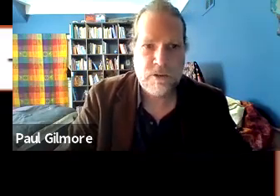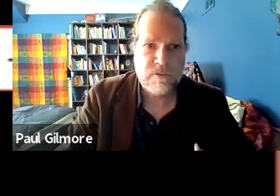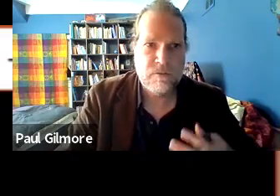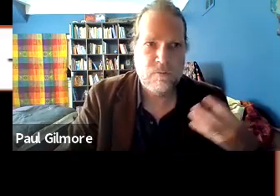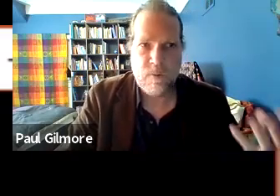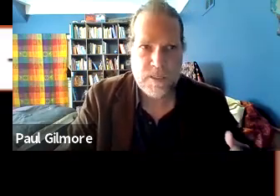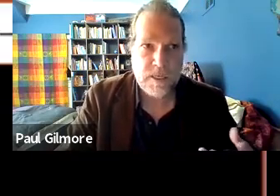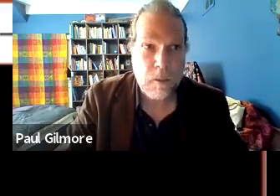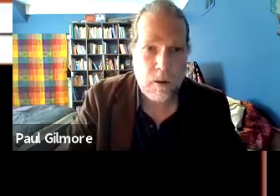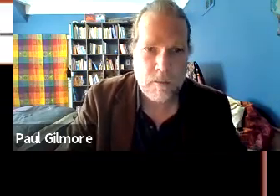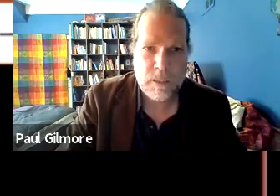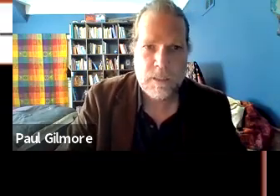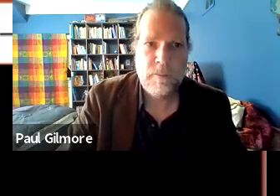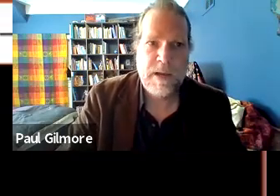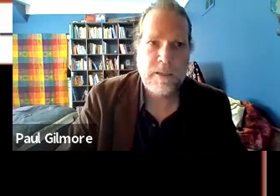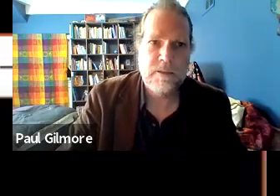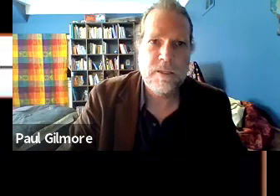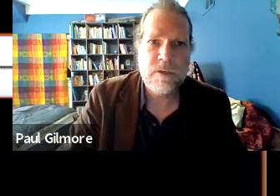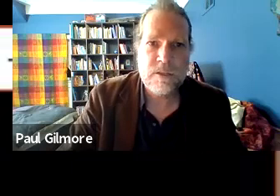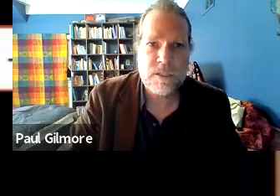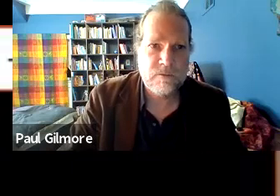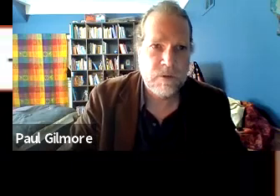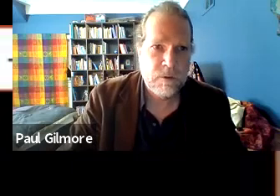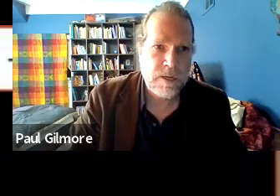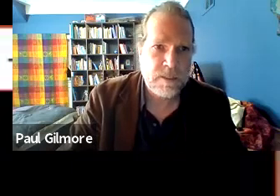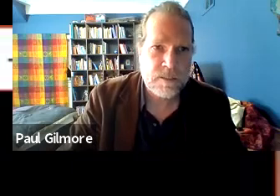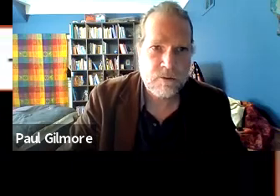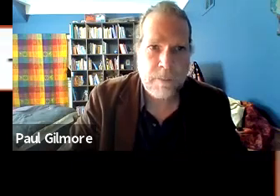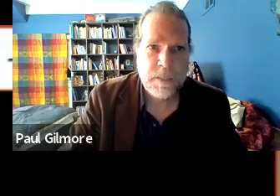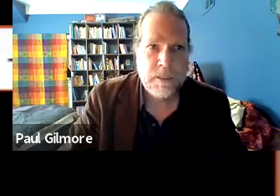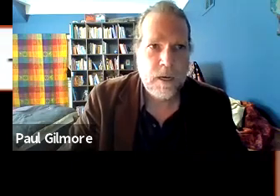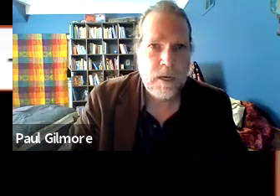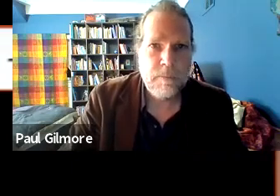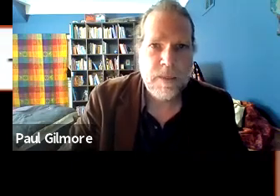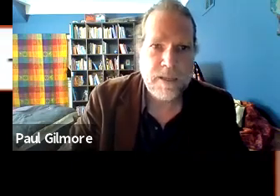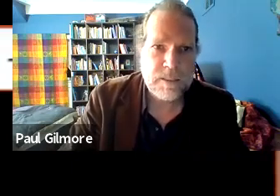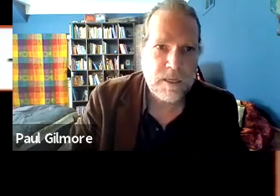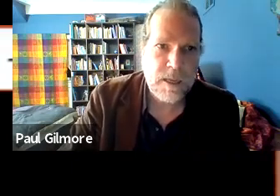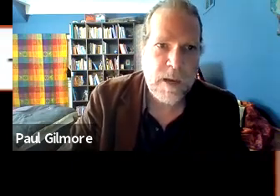shift and raising an alarm about it, and then you get this kind of racist crap that came